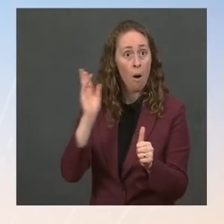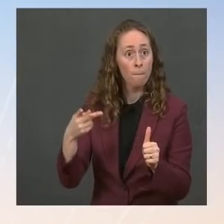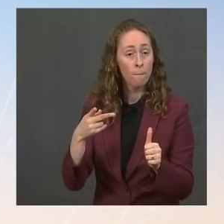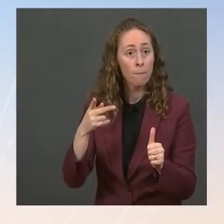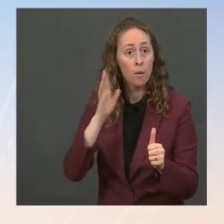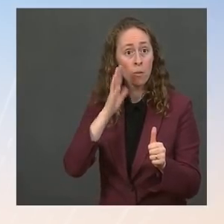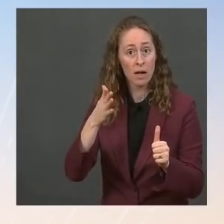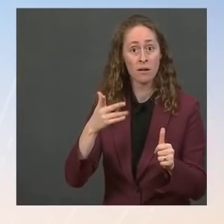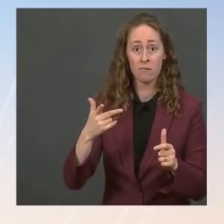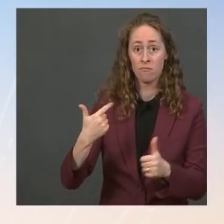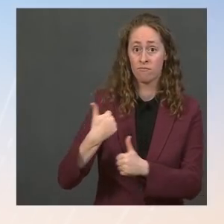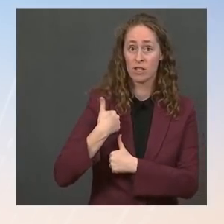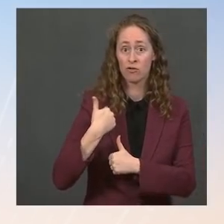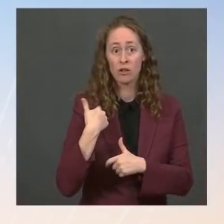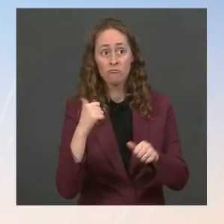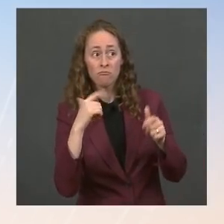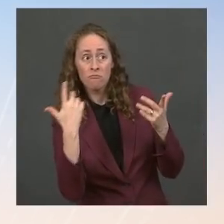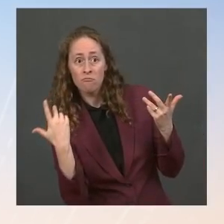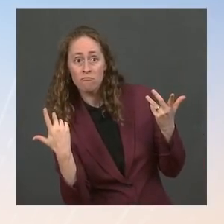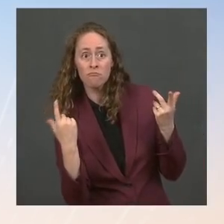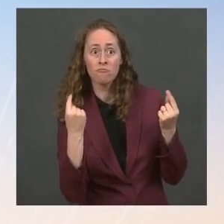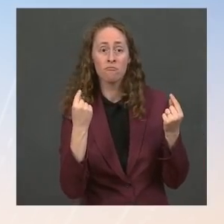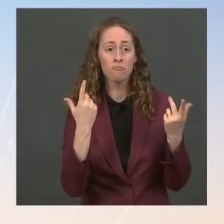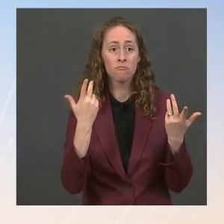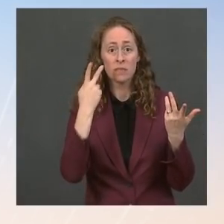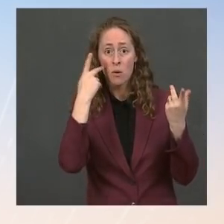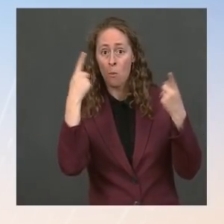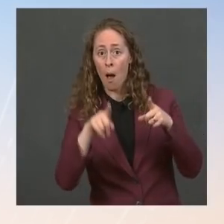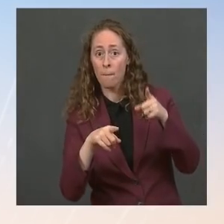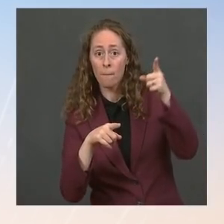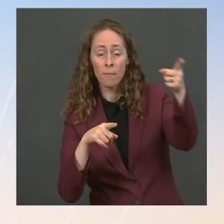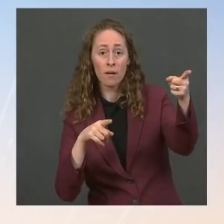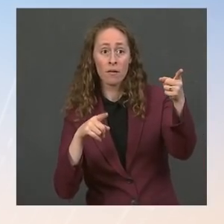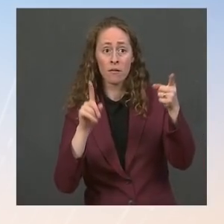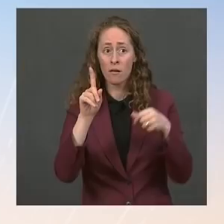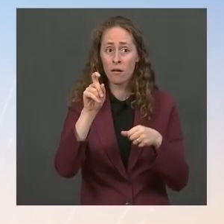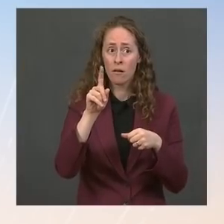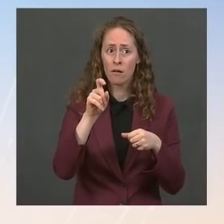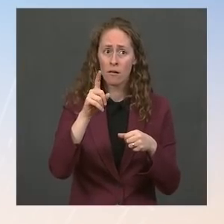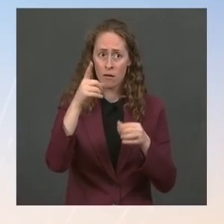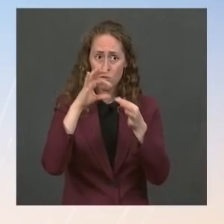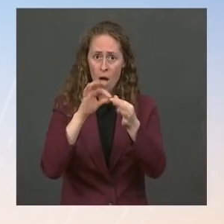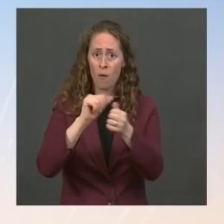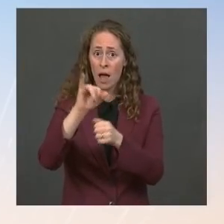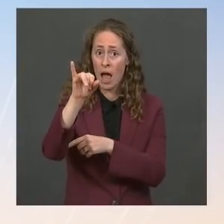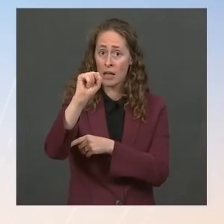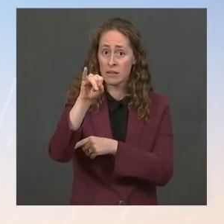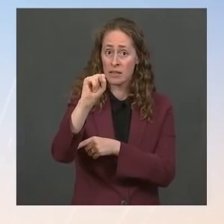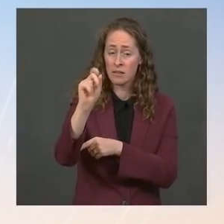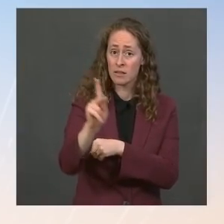to what happened there in Kabul? Ms Psaki: Against ISIS-K? The Press: Yes. Ms Psaki: Yes. I think it's important -- this is a good question that's been asked.